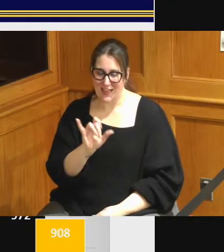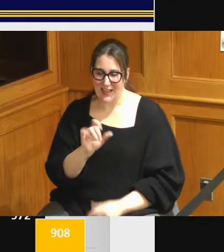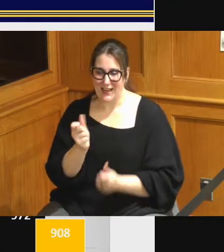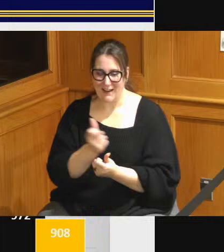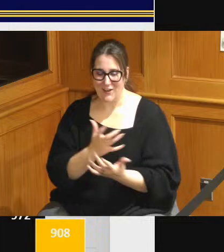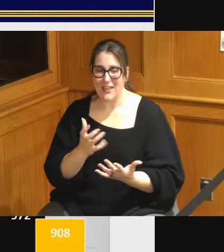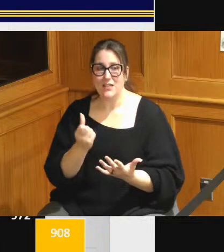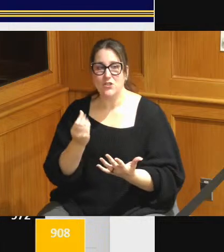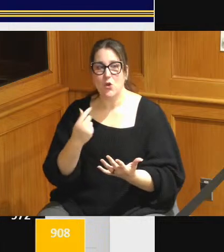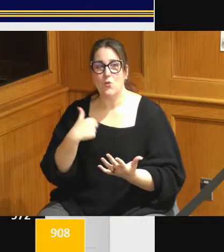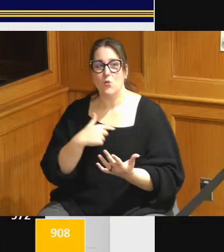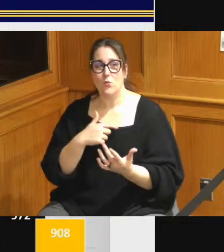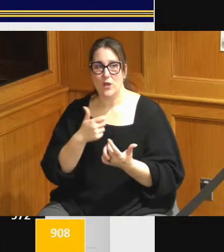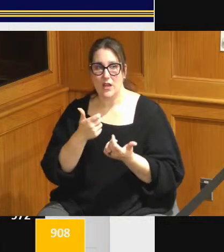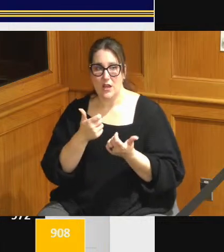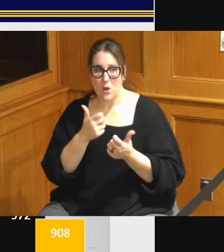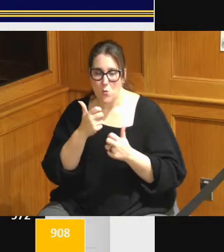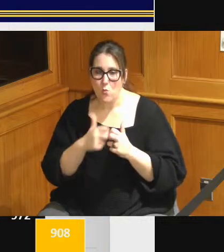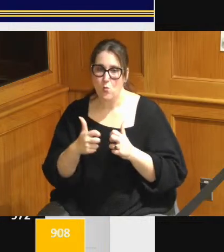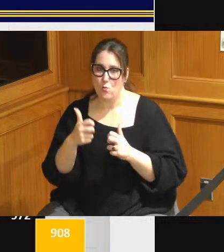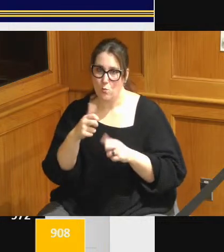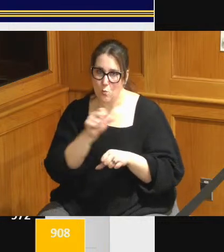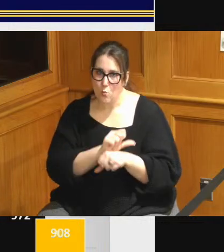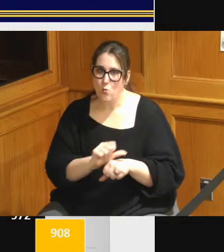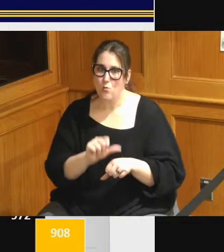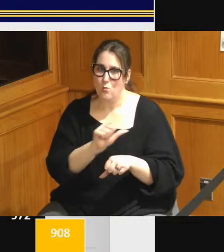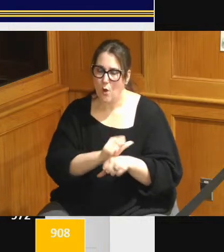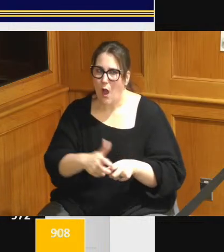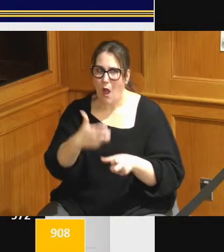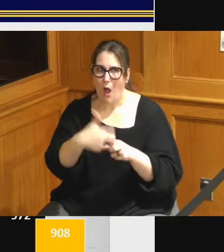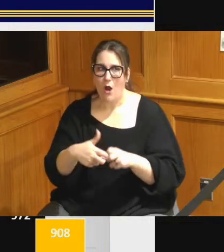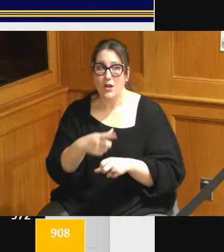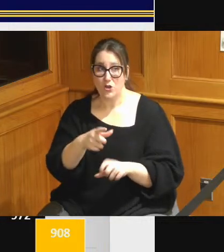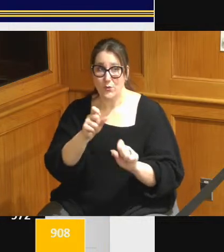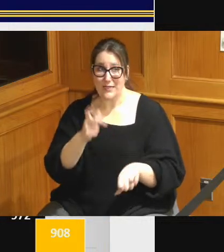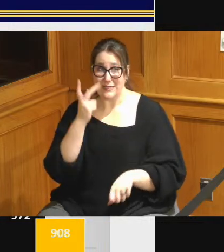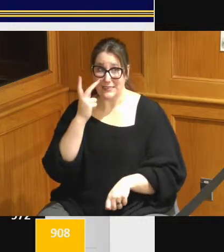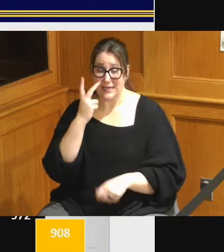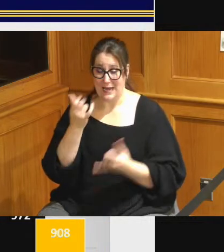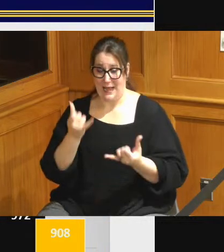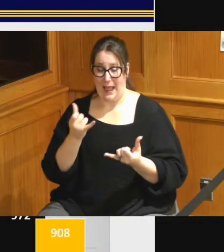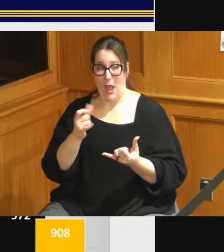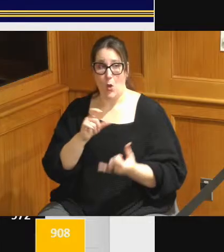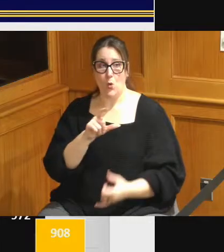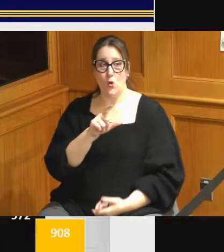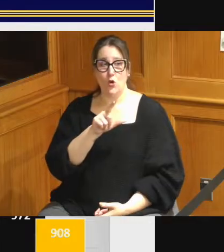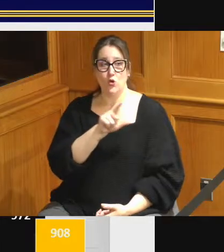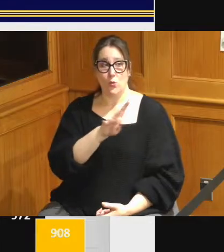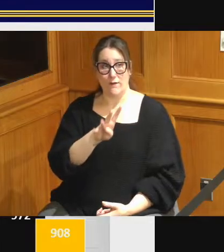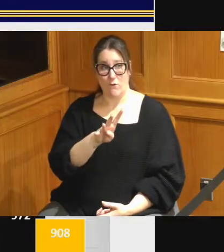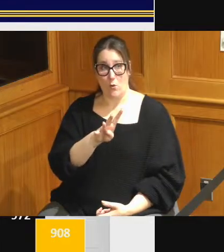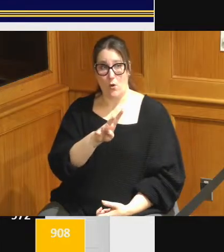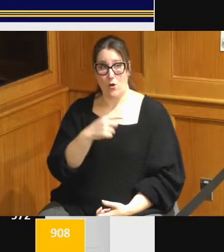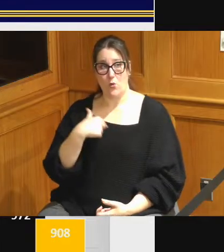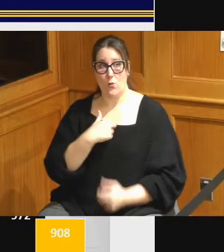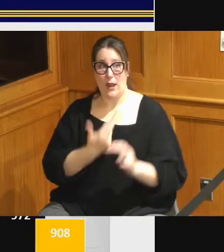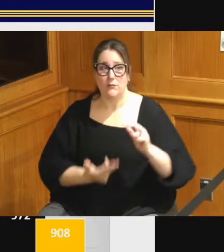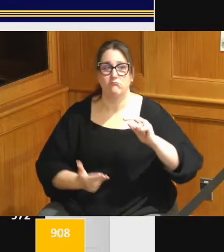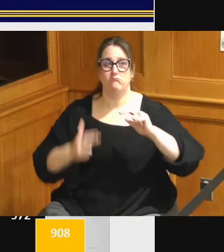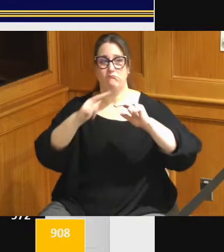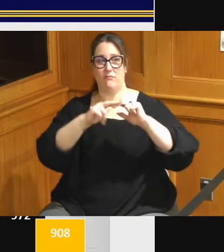we started working that very hard and then you'll see how it's paid off. In 2024 we're back up to